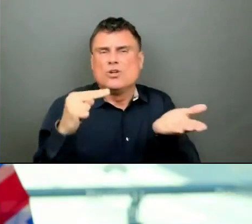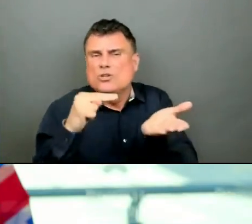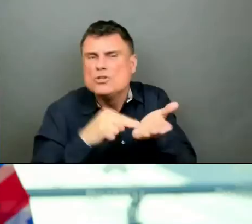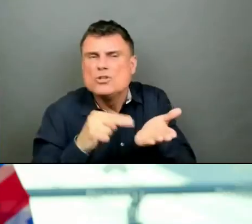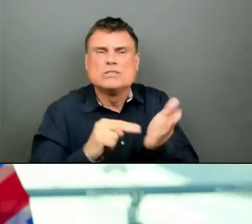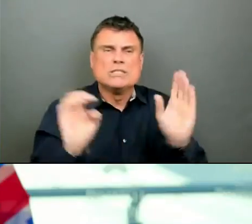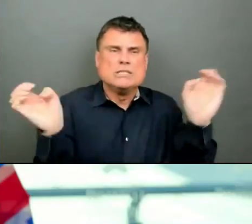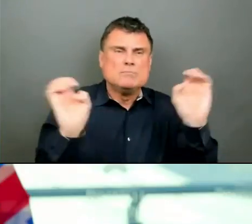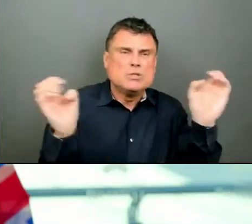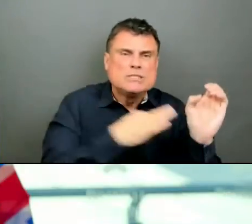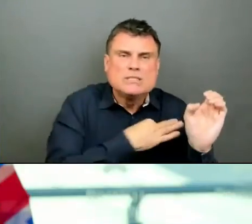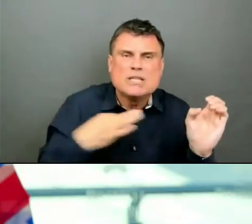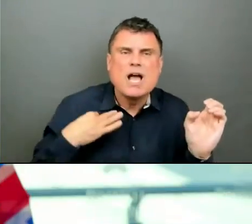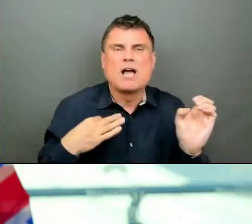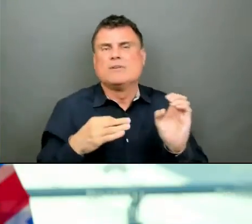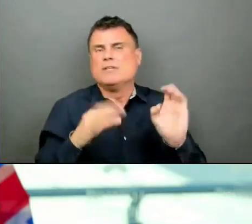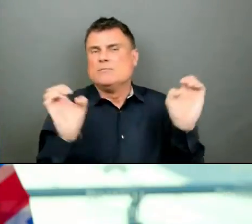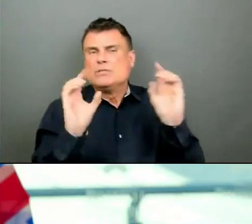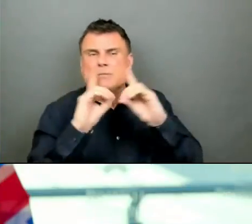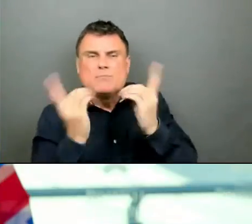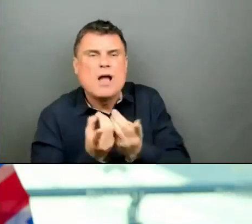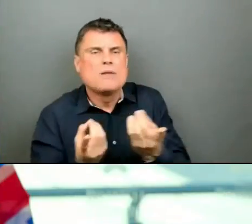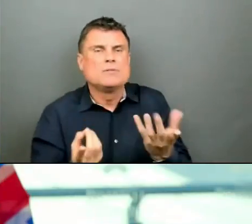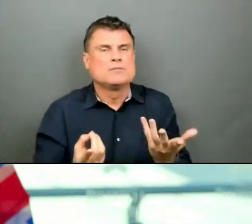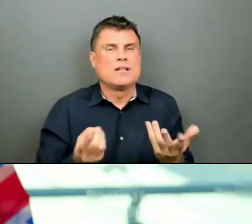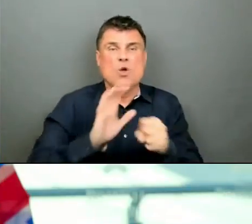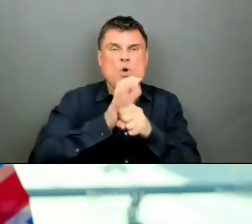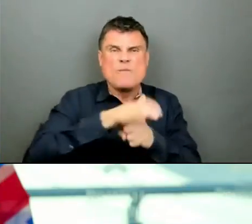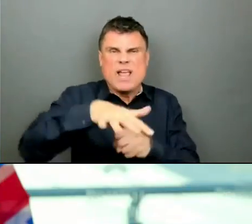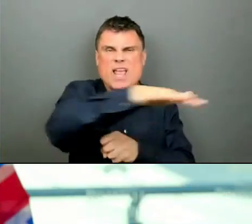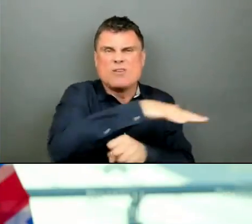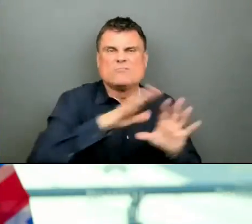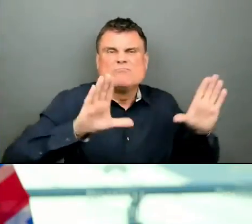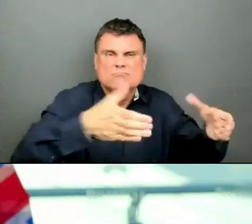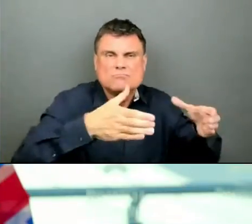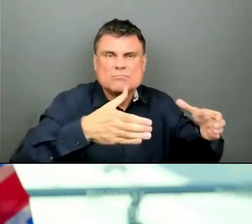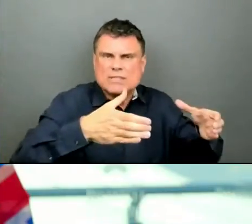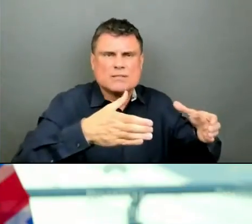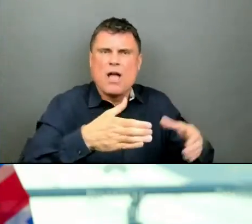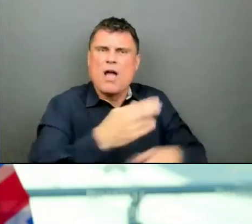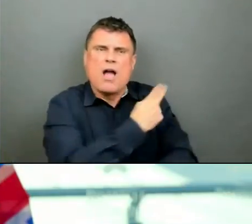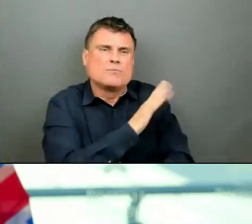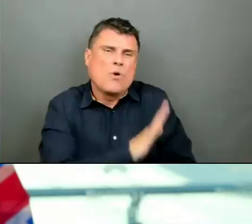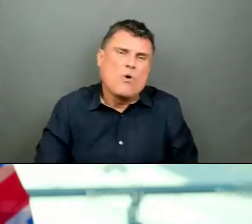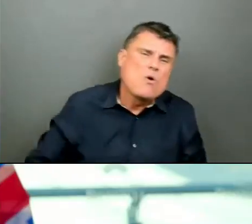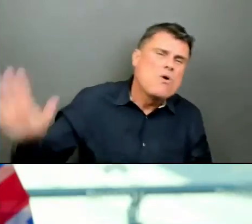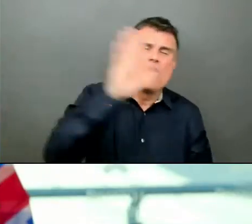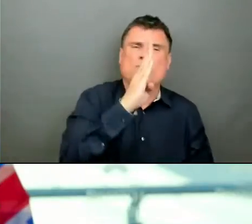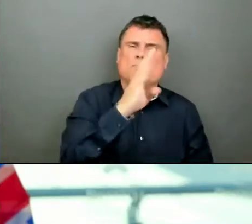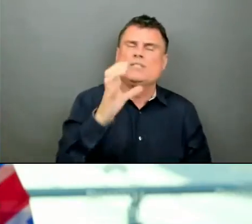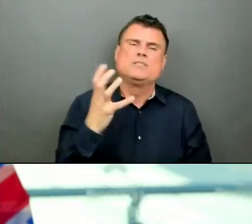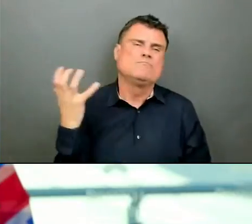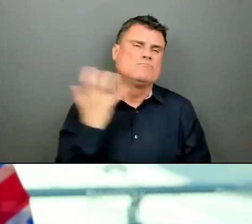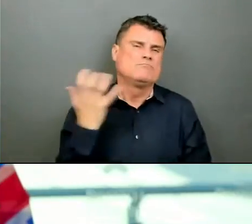wards and in all hospitals. But I will tell you as well, people are tired, health care workers are